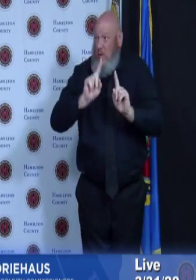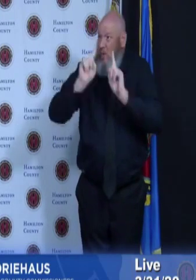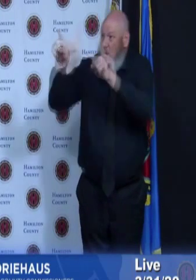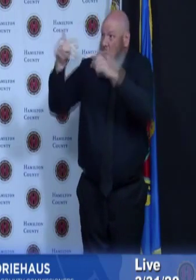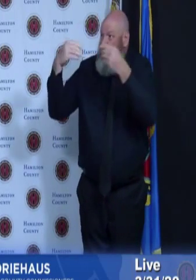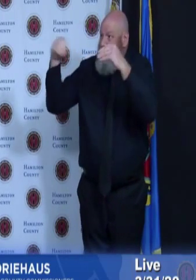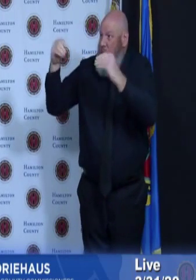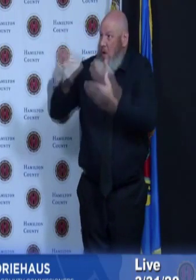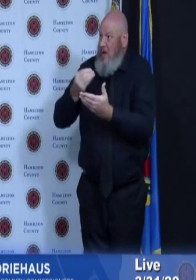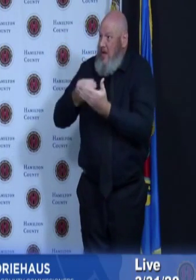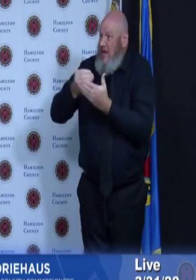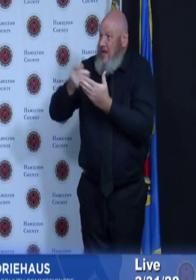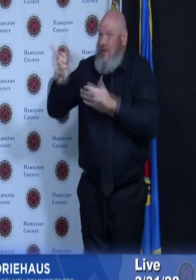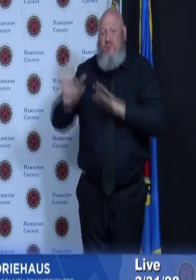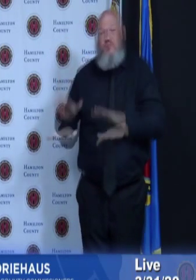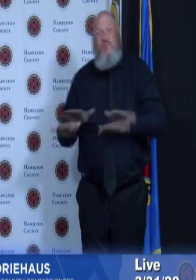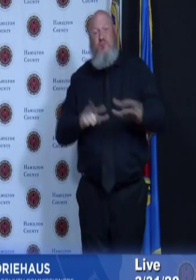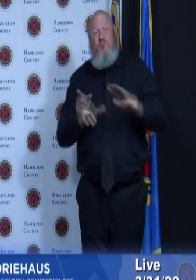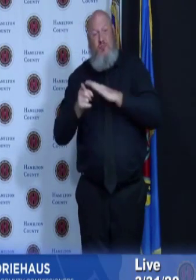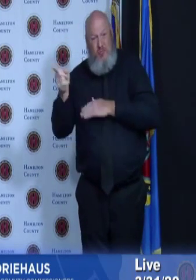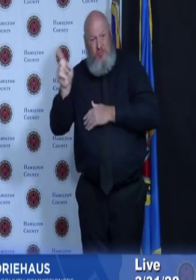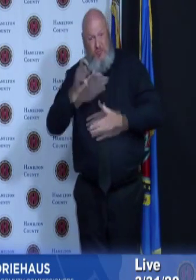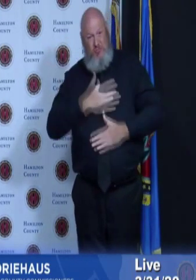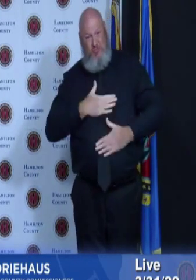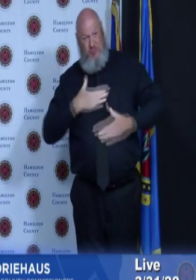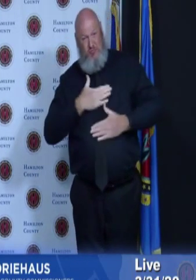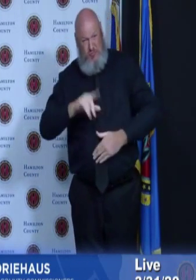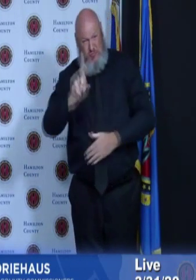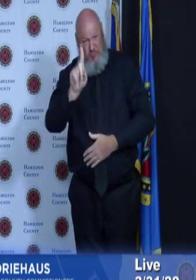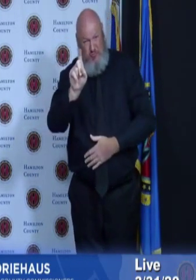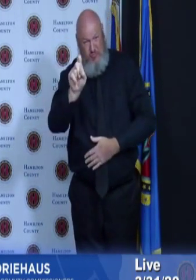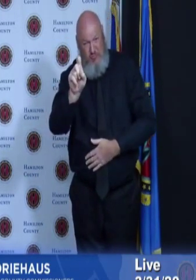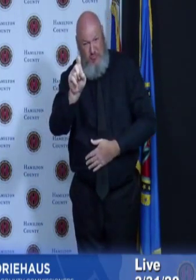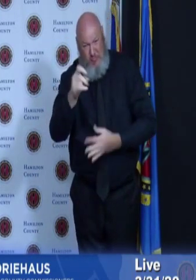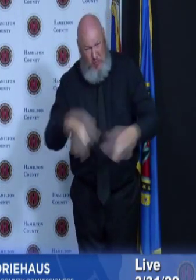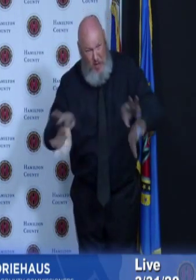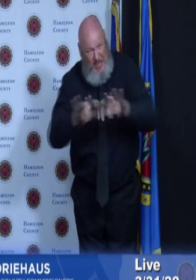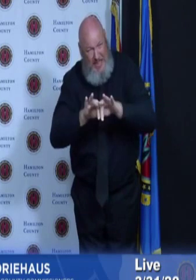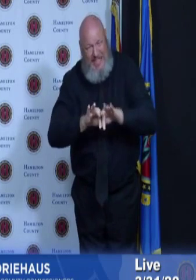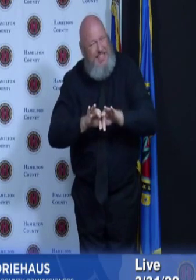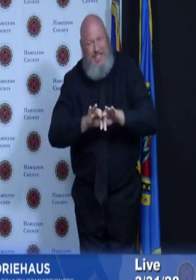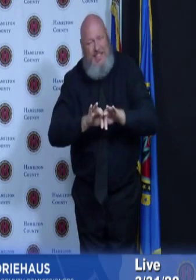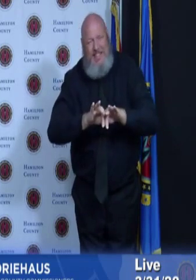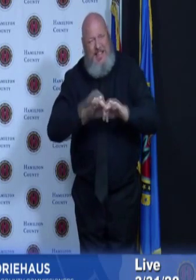home only go out when absolutely necessary and keep a six-foot distance